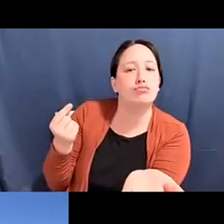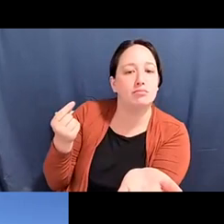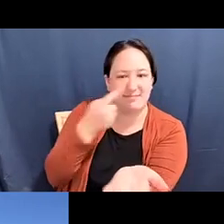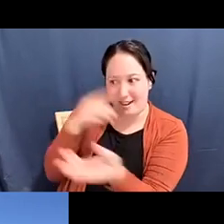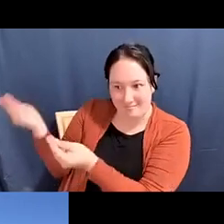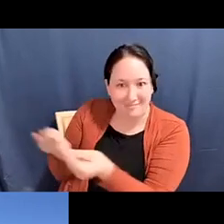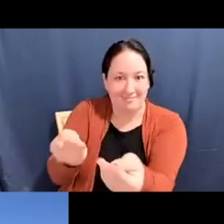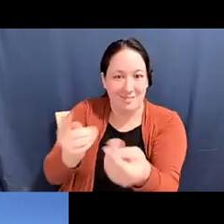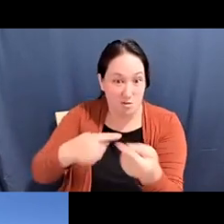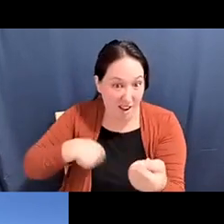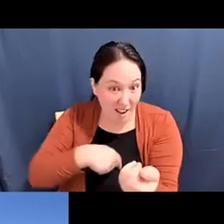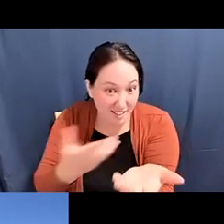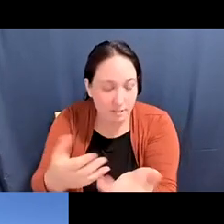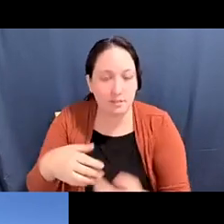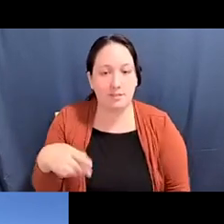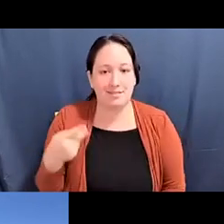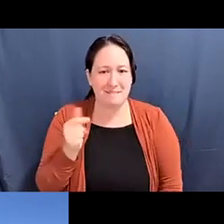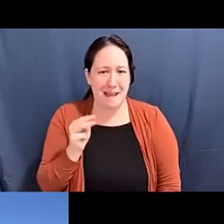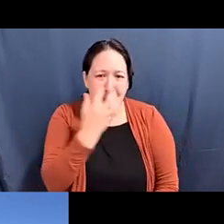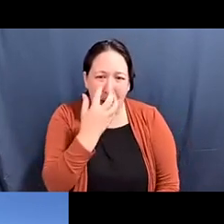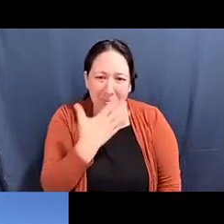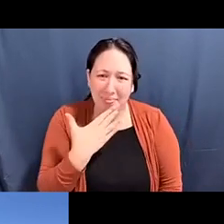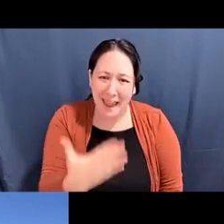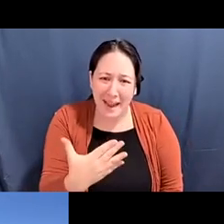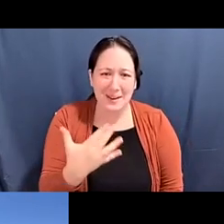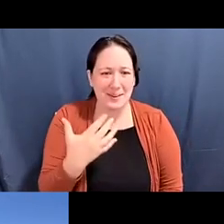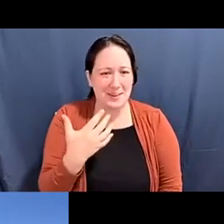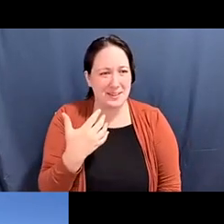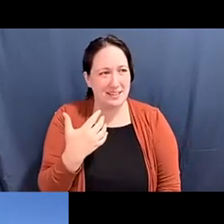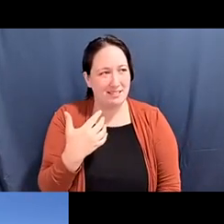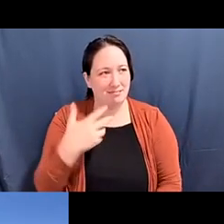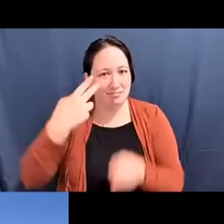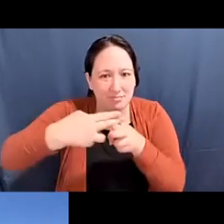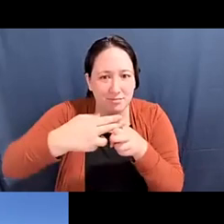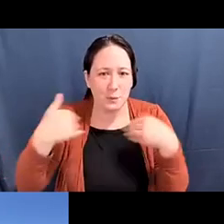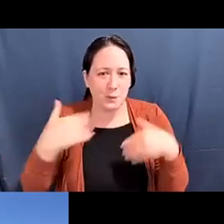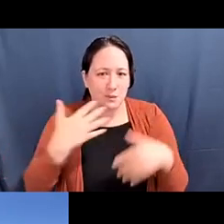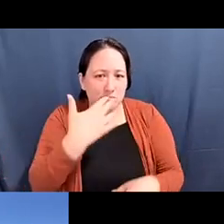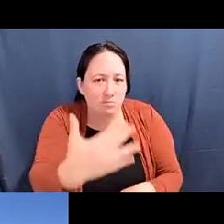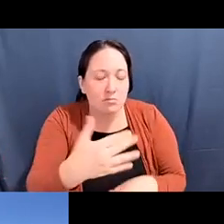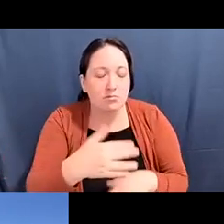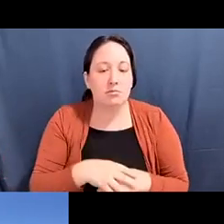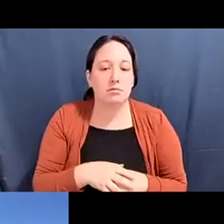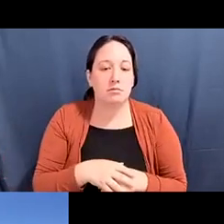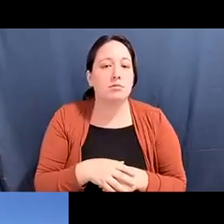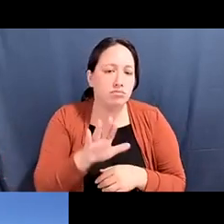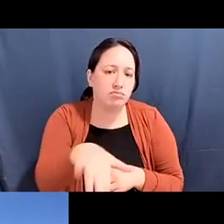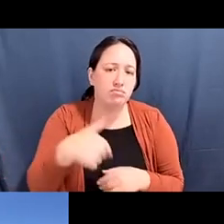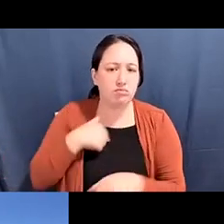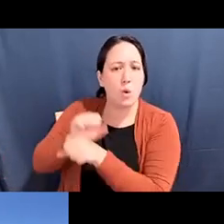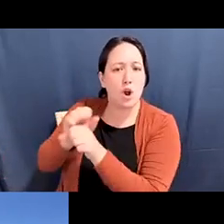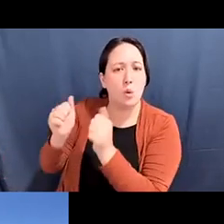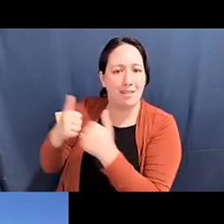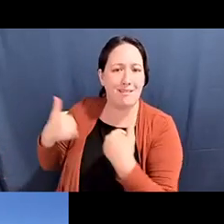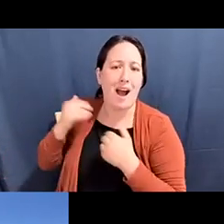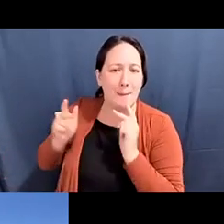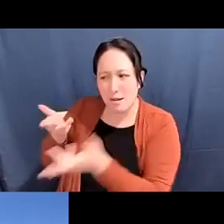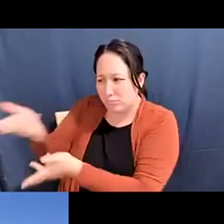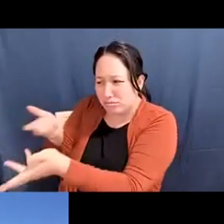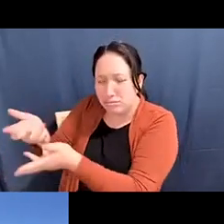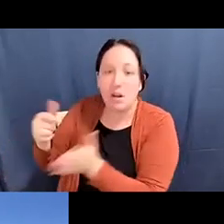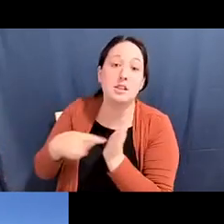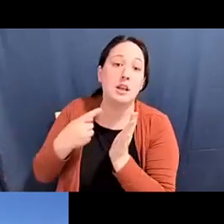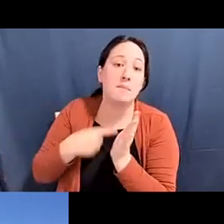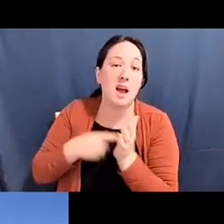pam tau lee: Oh, thank you, thank you for asking that. Um well, a lot of questions you know, young people will come over to our House and we might go for a walk and we'll go for a walk,